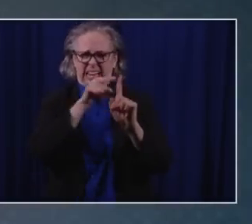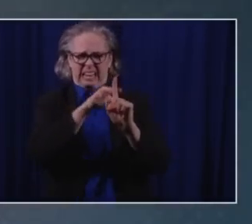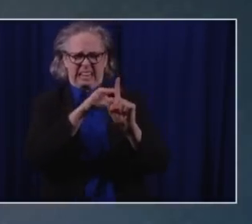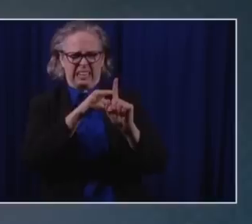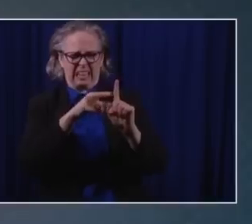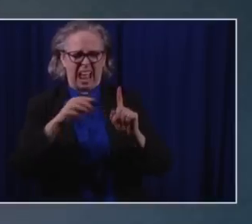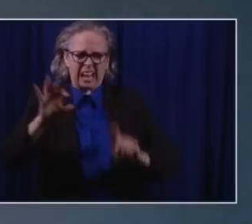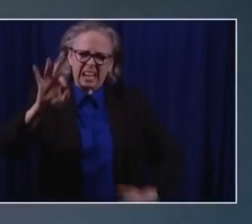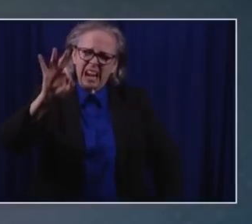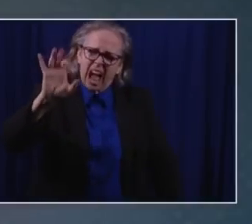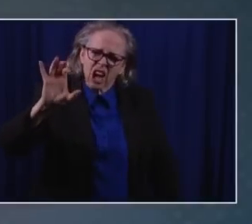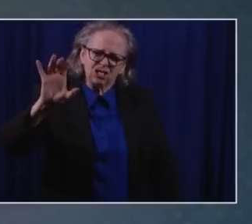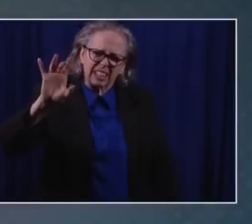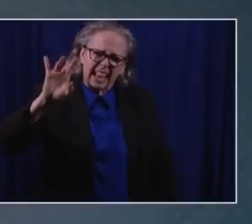Cleveland Clinic system along